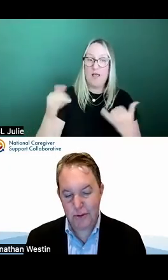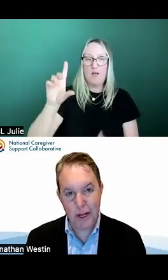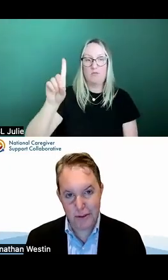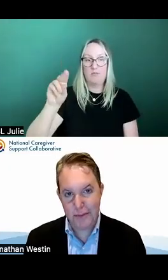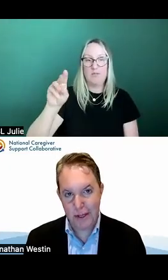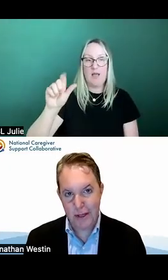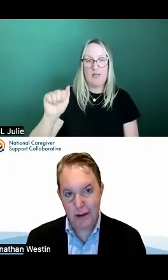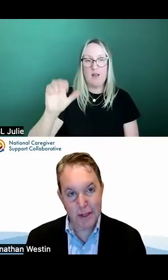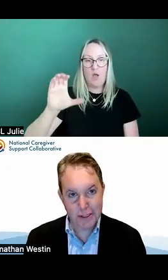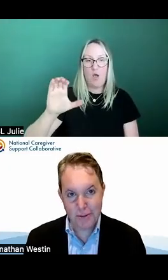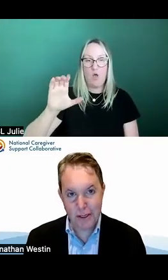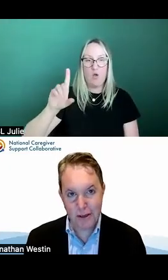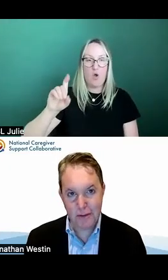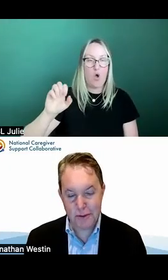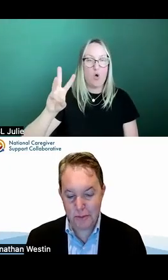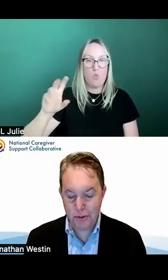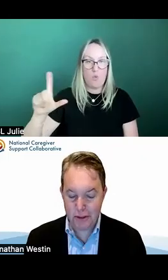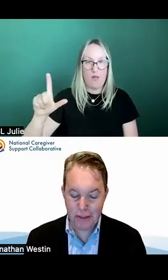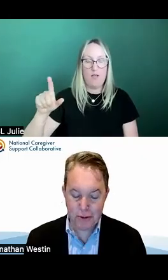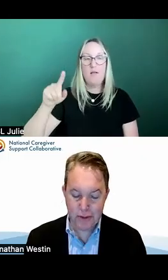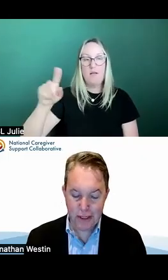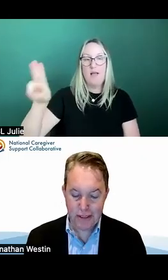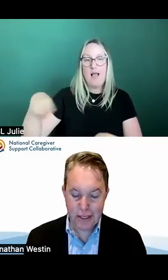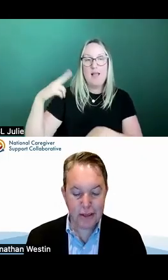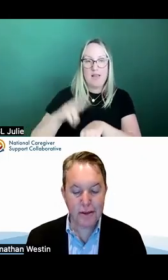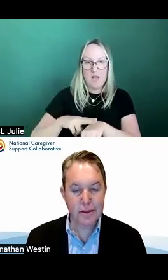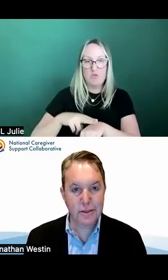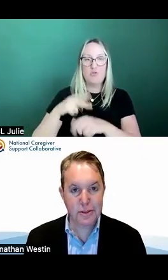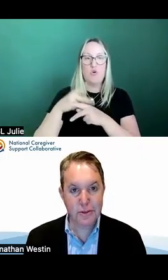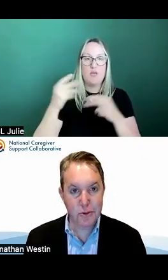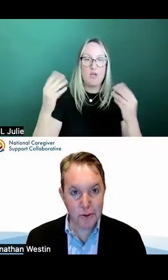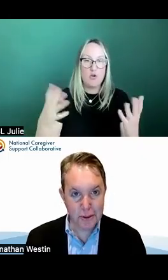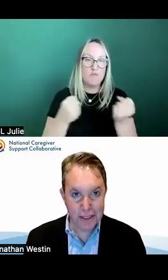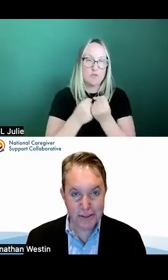the Director of the National Caregiver Support Collaborative Technical Assistance Coordinating